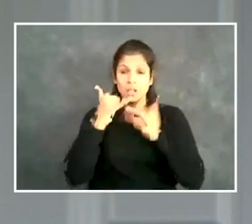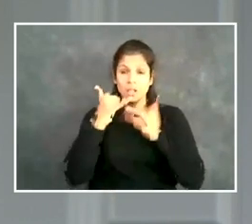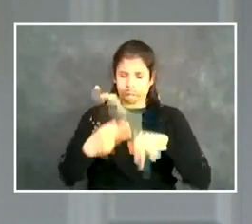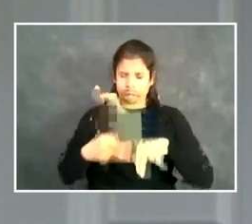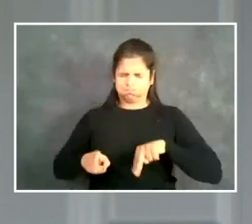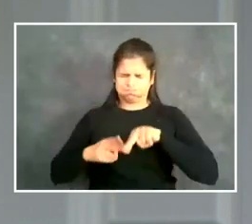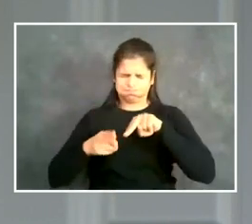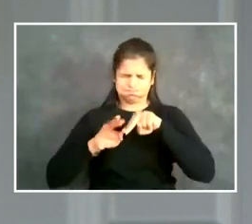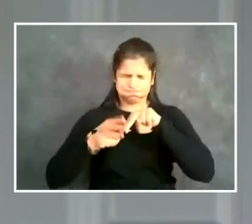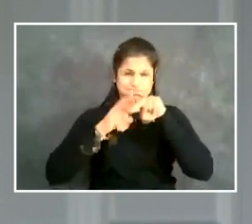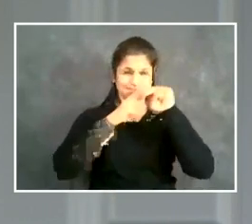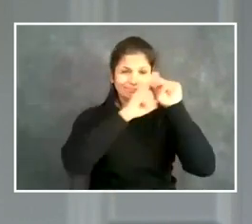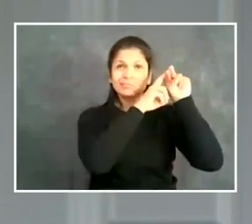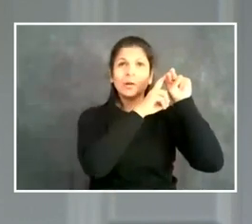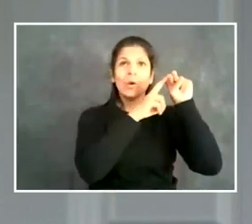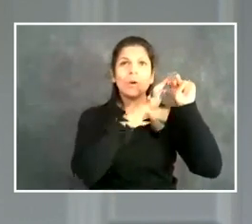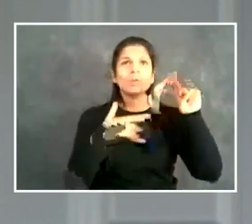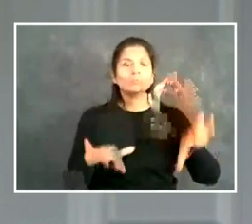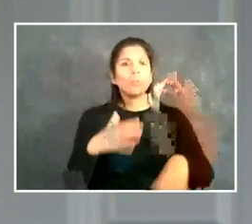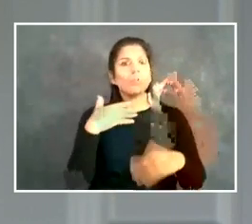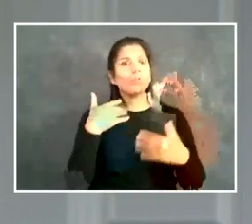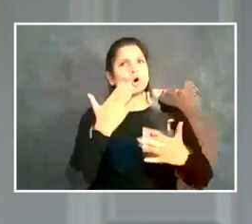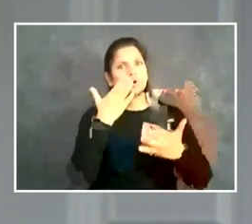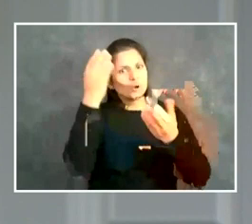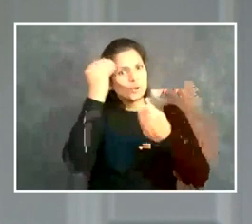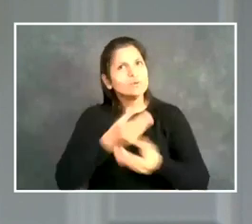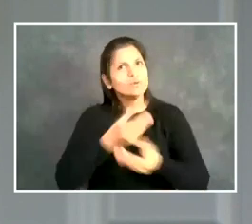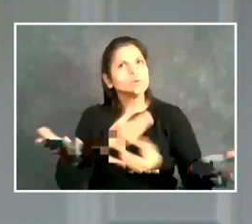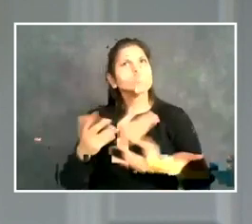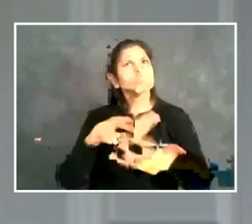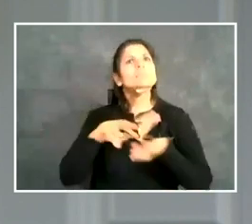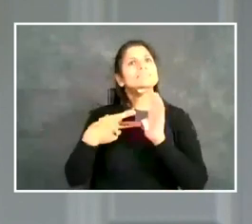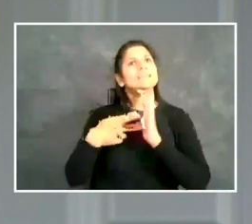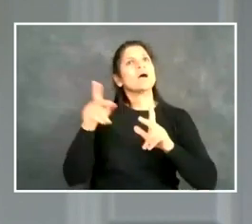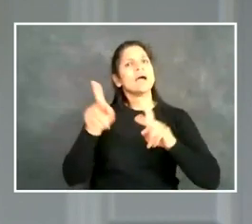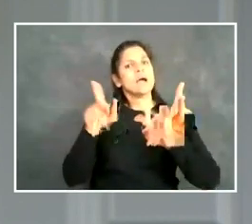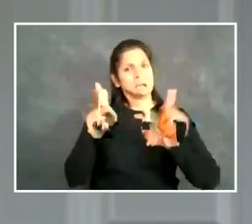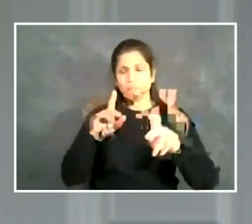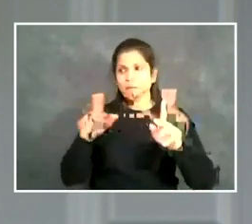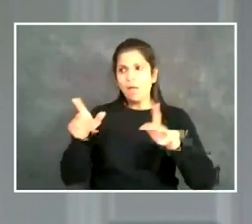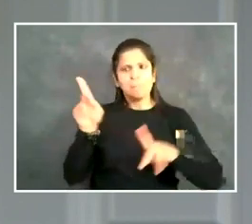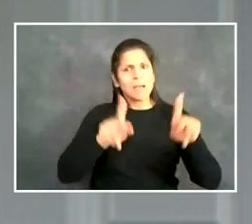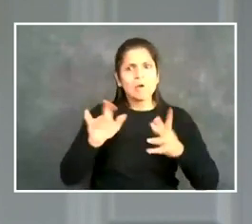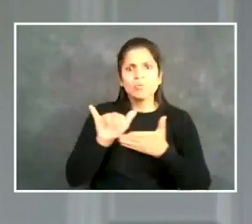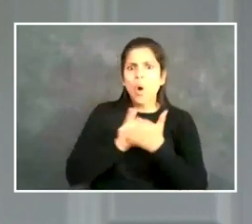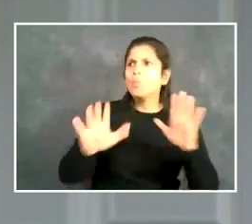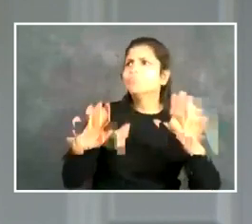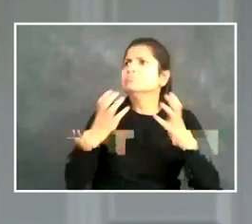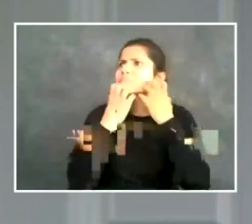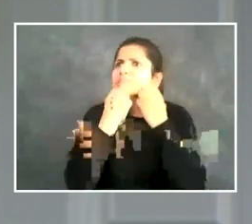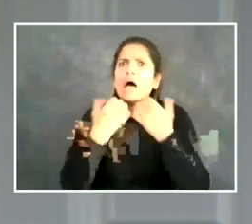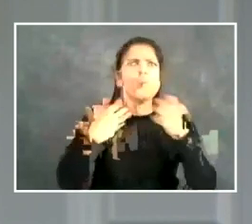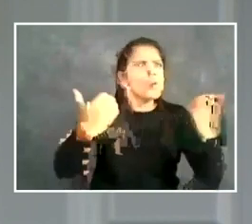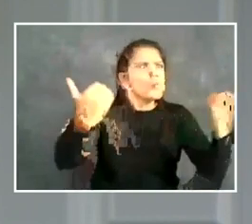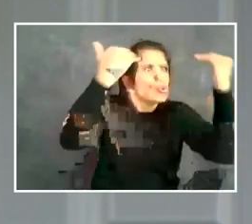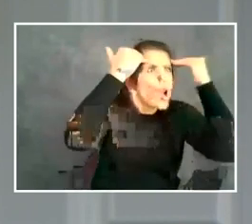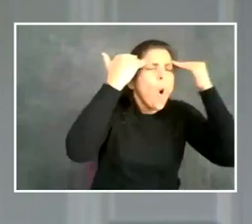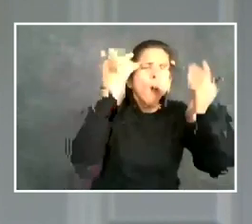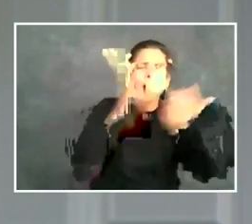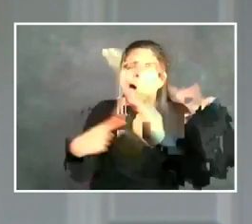PEOPLE ARE LETTING US KNOW WHAT IS GOING ON AND TAKING INTEREST IN THEIR CITY.